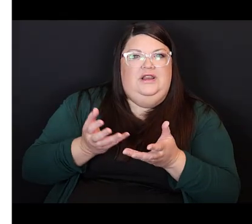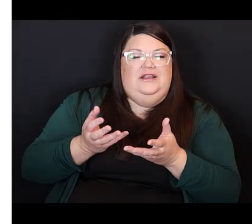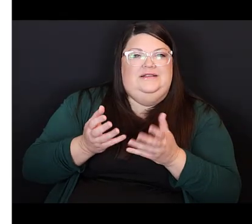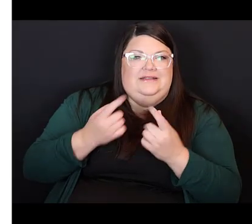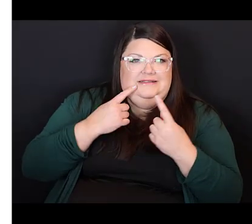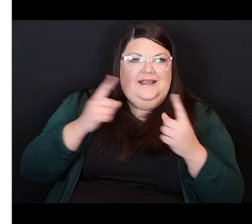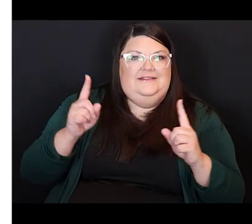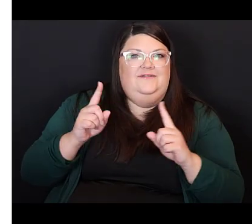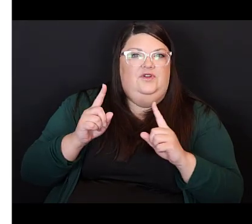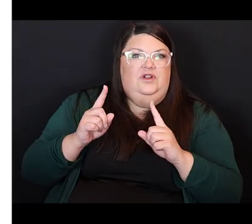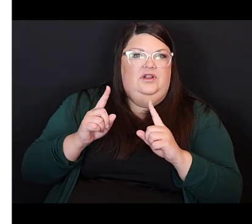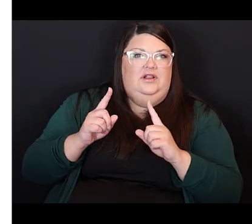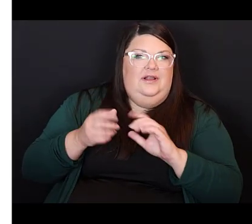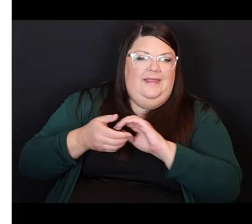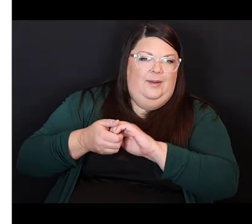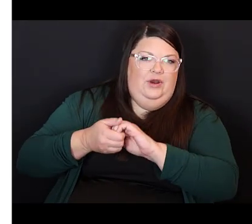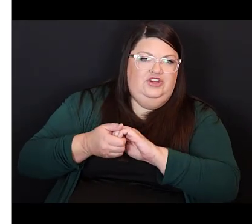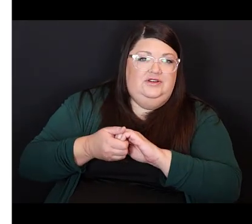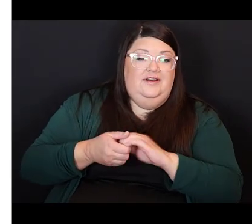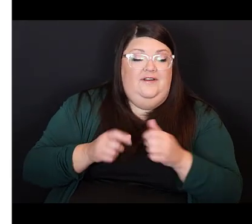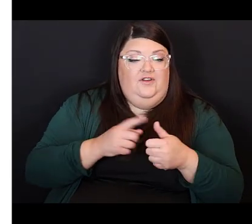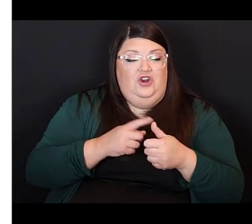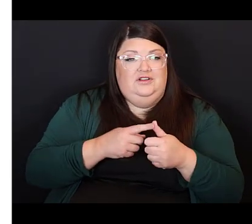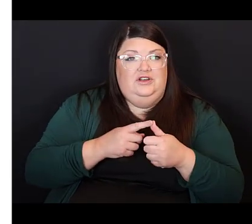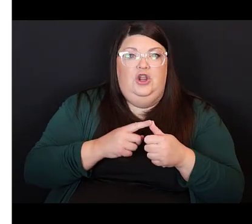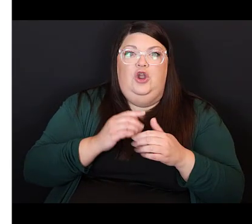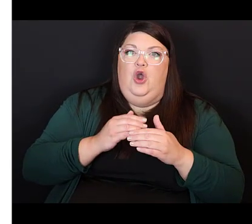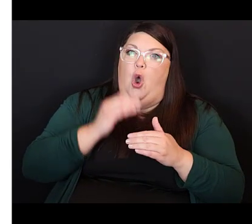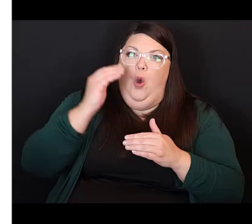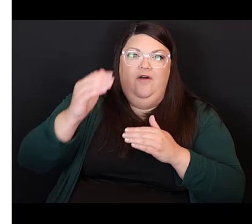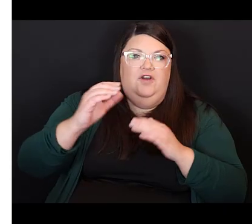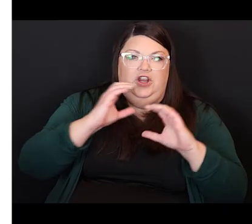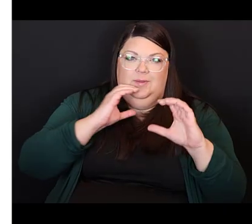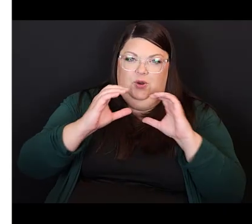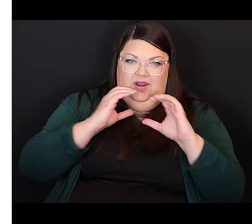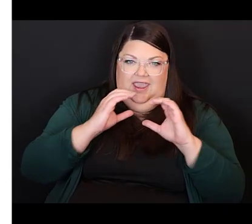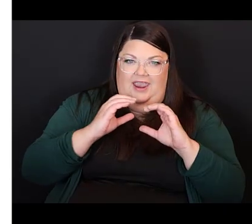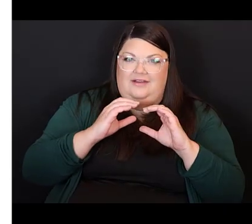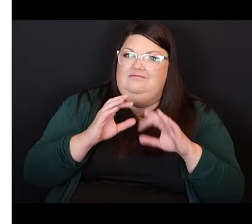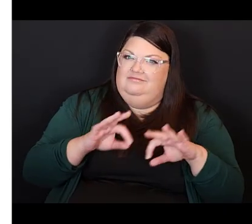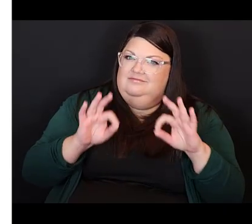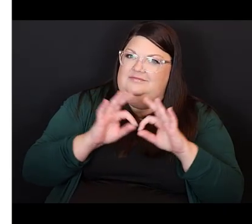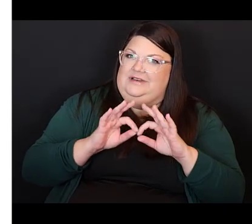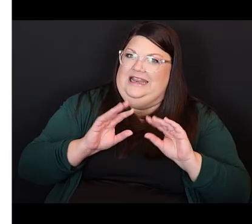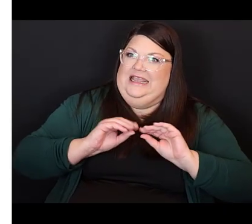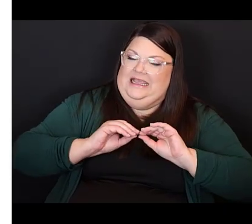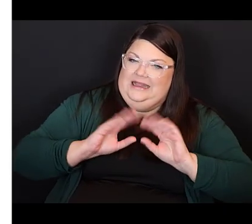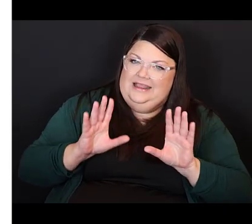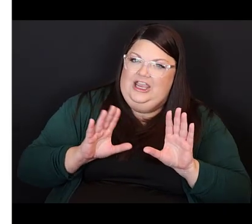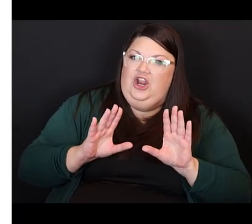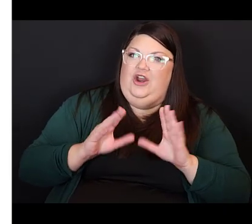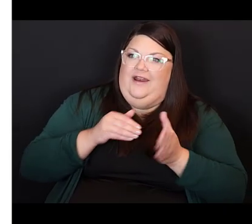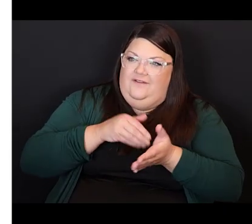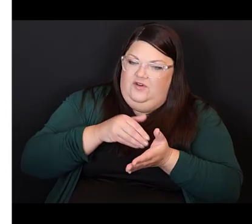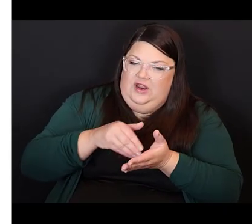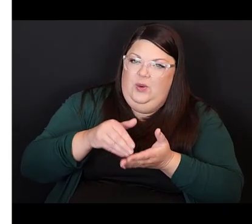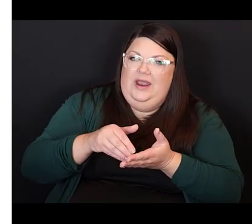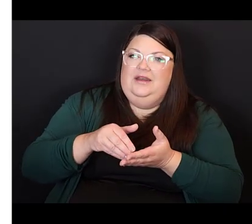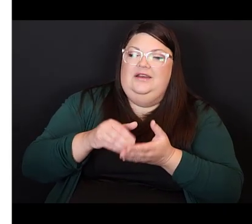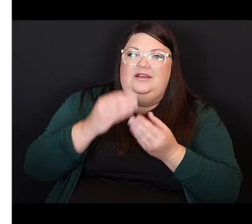Over-Communicate: Ensure that communication is clear and frequent. Sharing updates and feedback